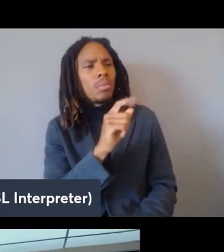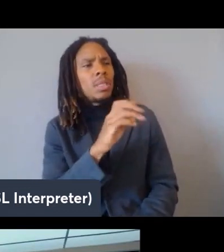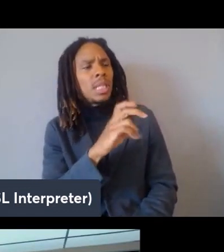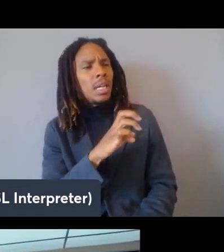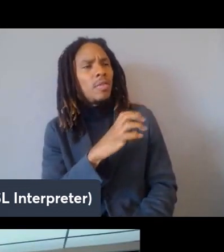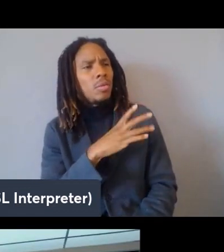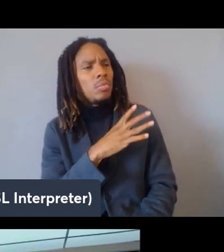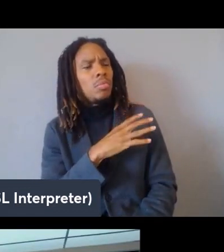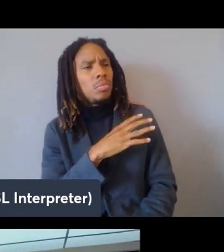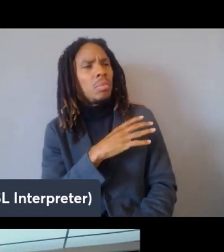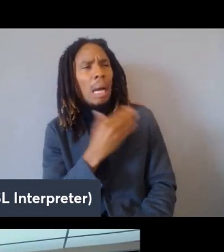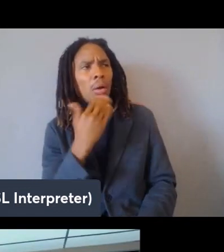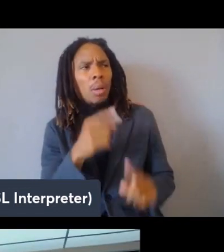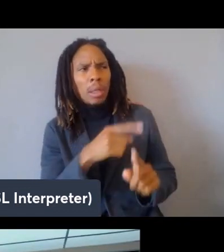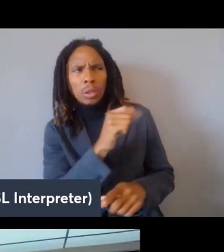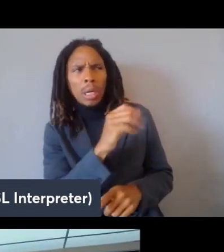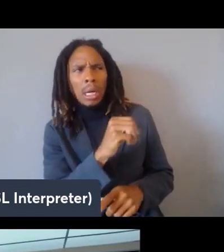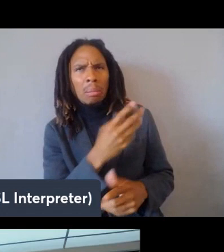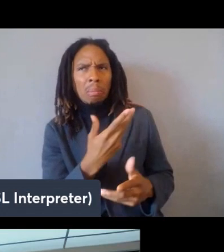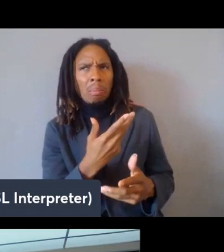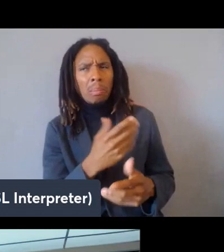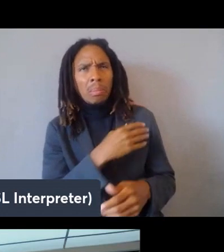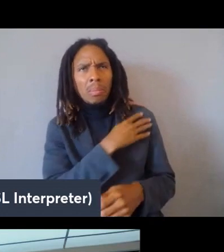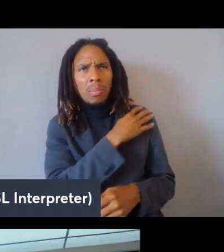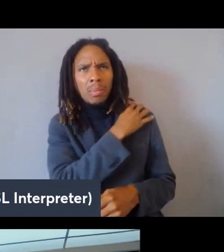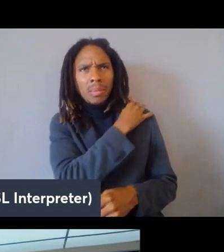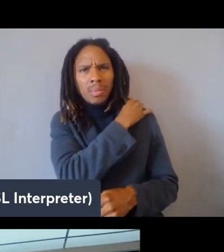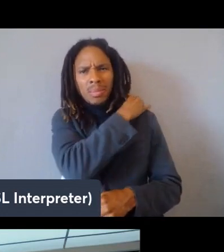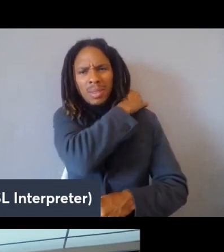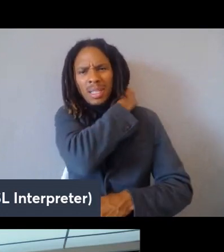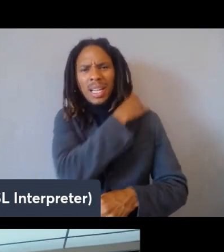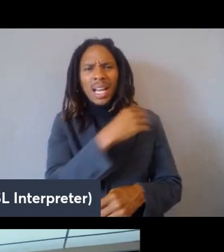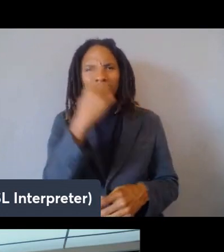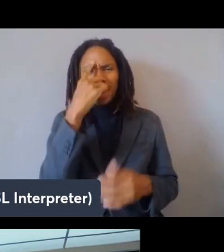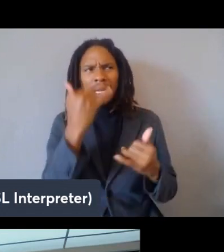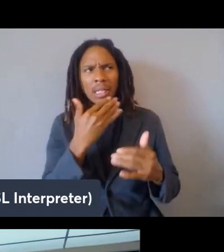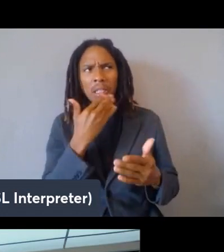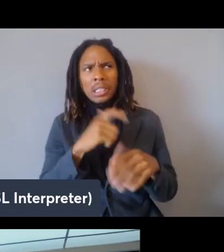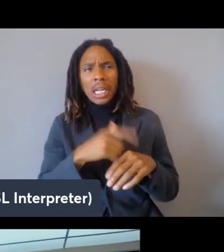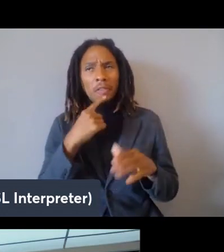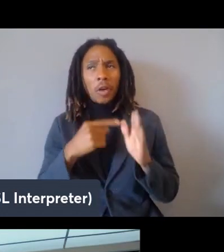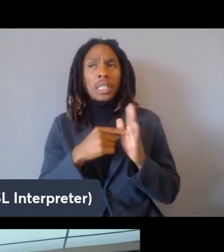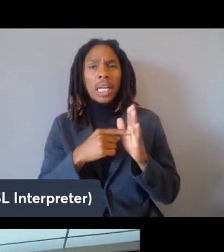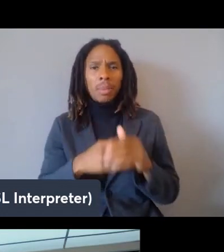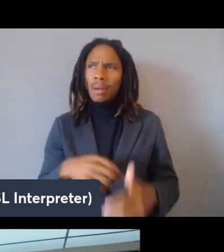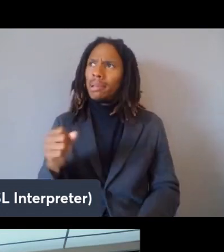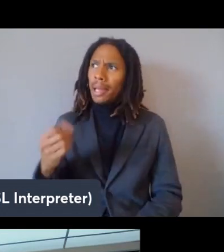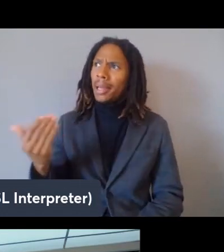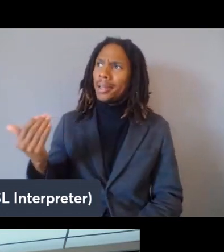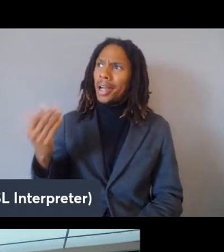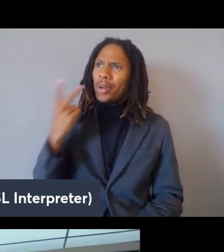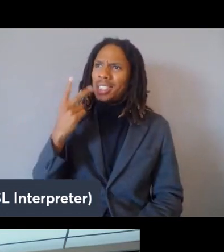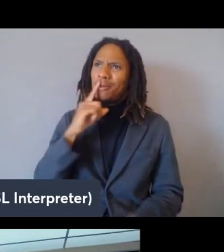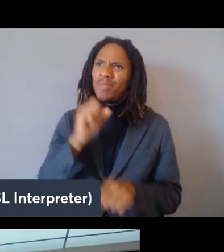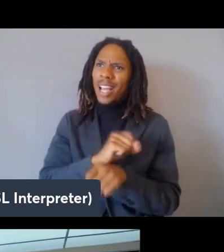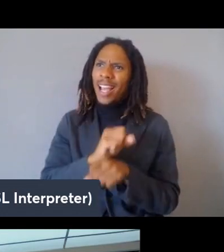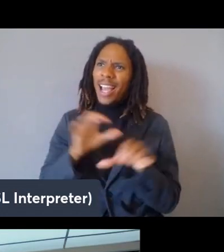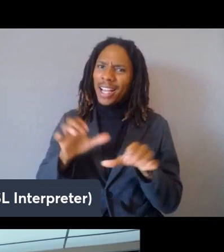but I'm kind of thinking that now will be a good time for a demo. Yeah, yeah, let's see this in action. And talk about it, yeah. - And maybe we can